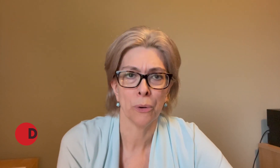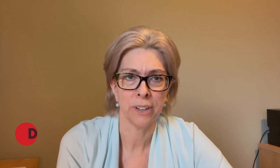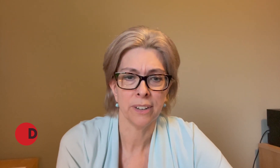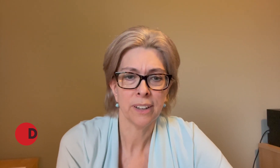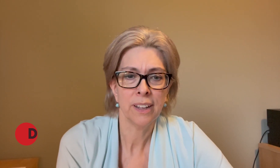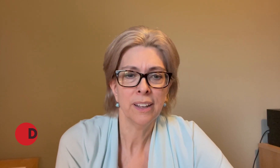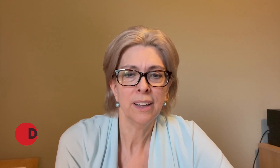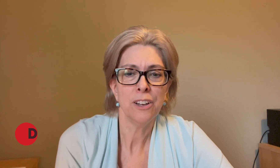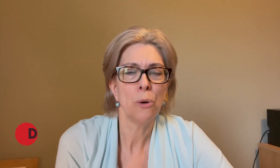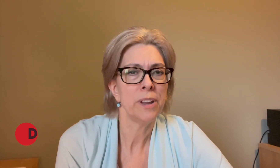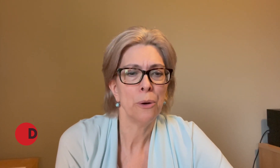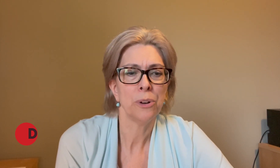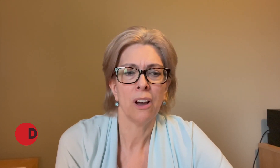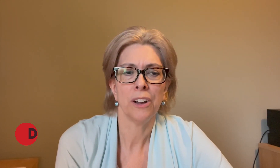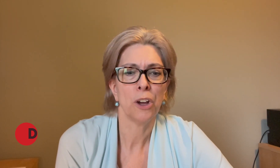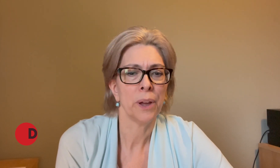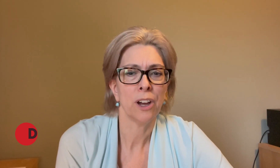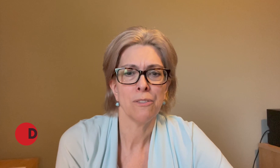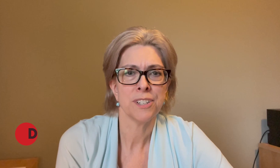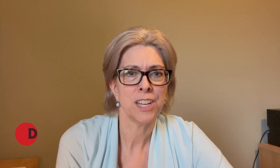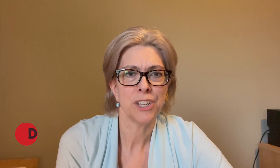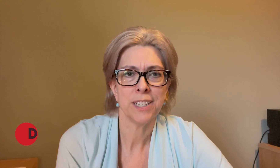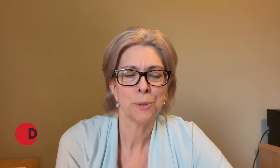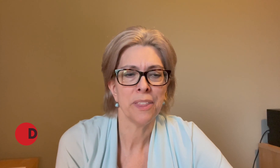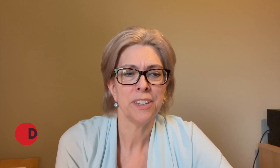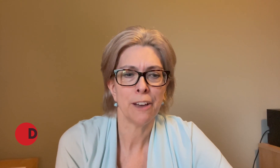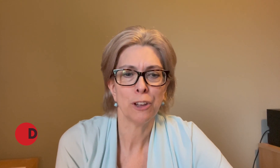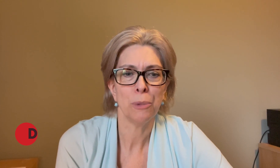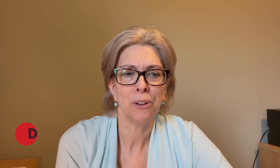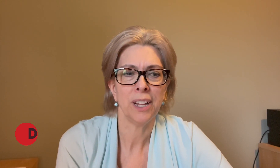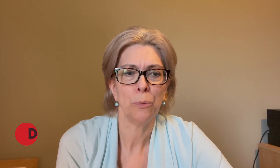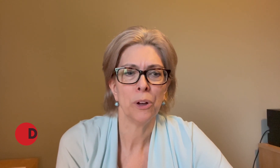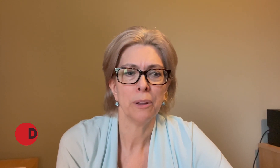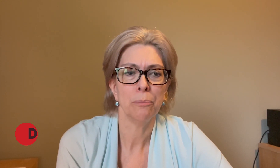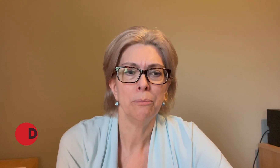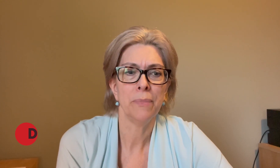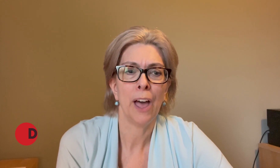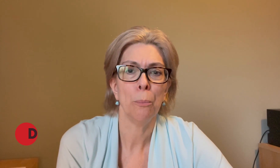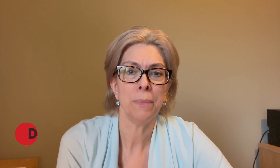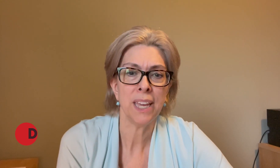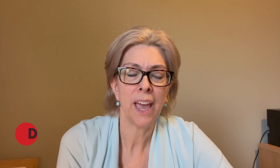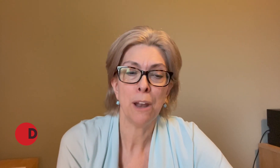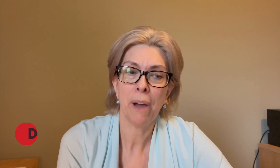to be so important. No doubt ongoing conversations with the Deaf community will help me